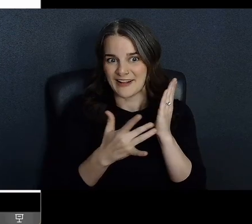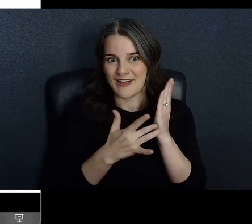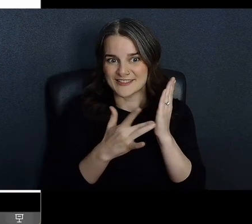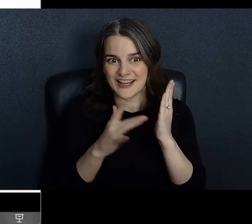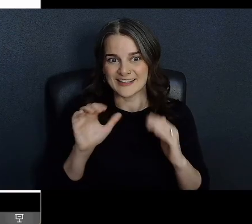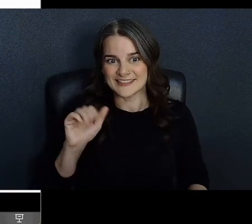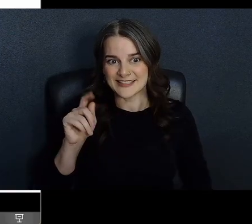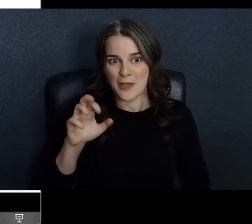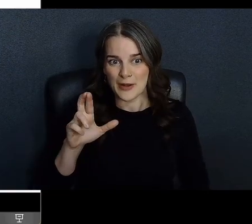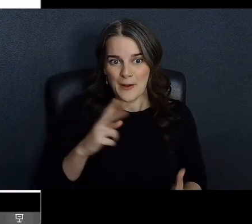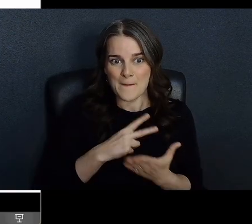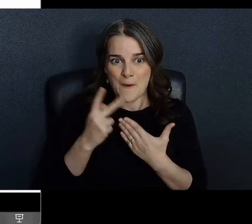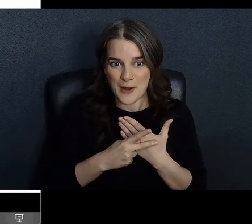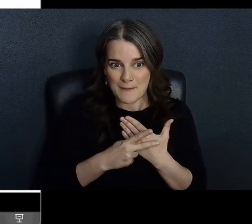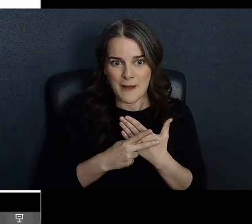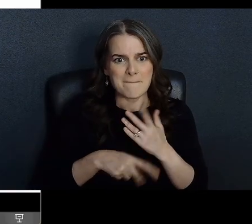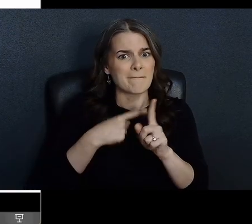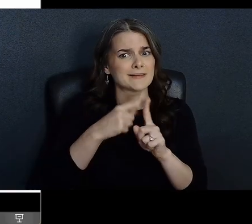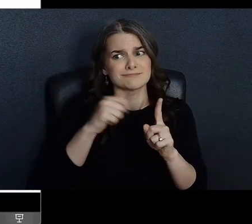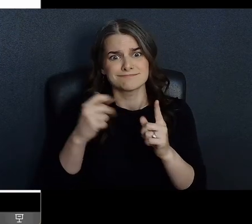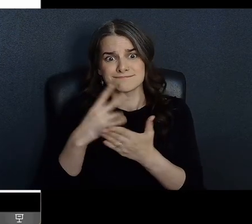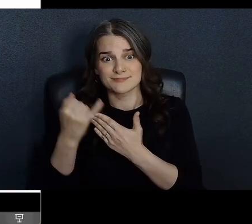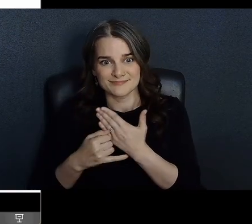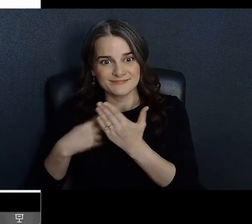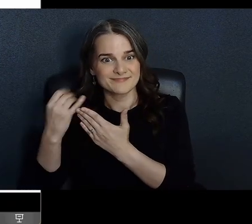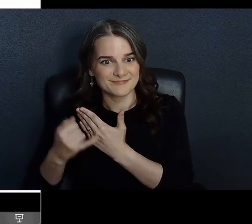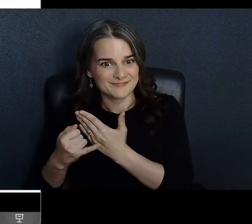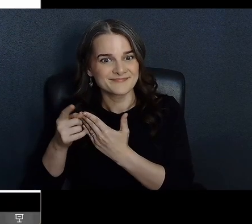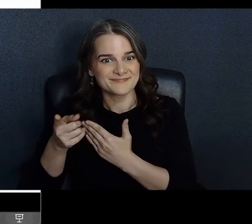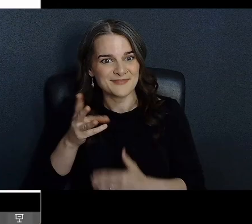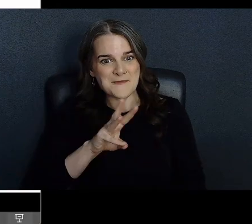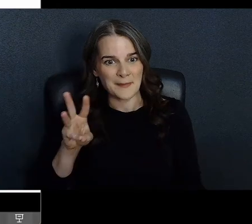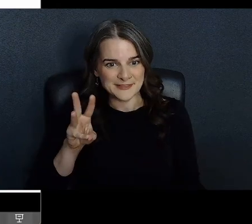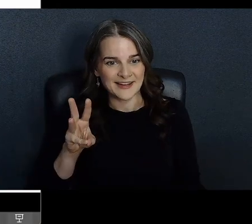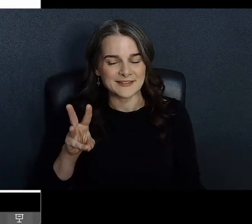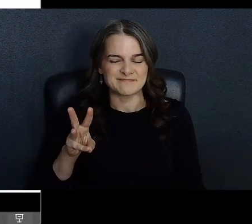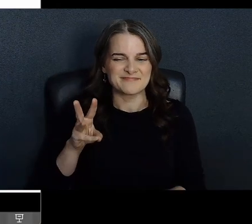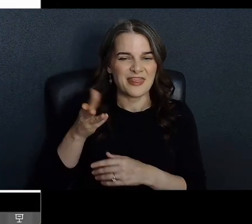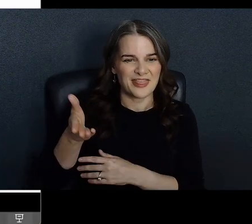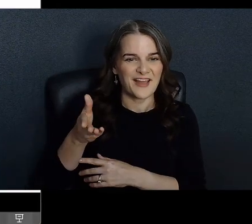and the other projects that we have on our website by using that link in the chat. And the information could also be sent to you